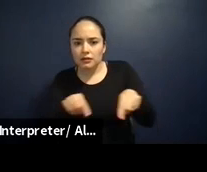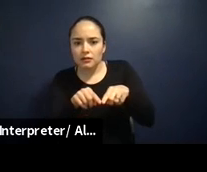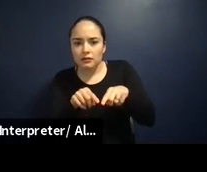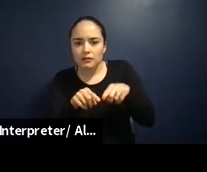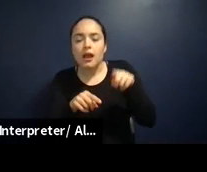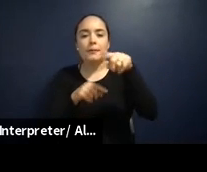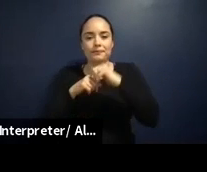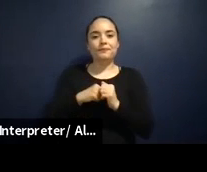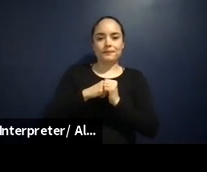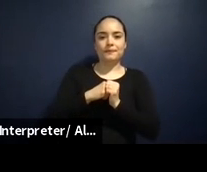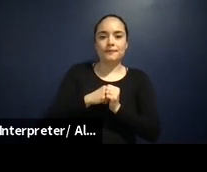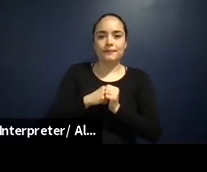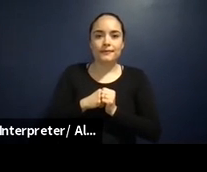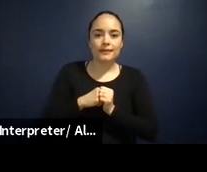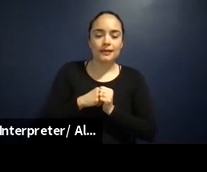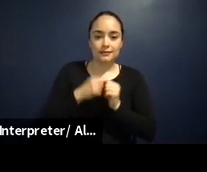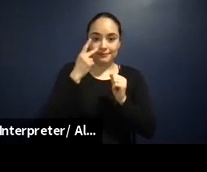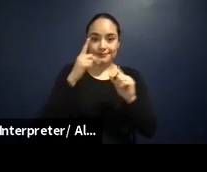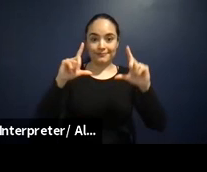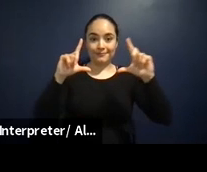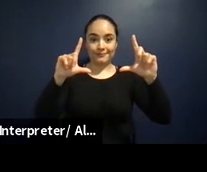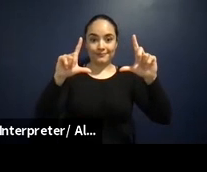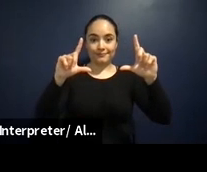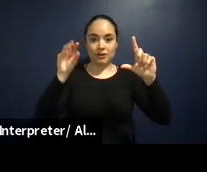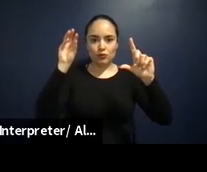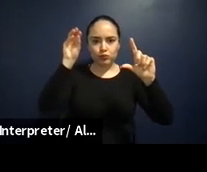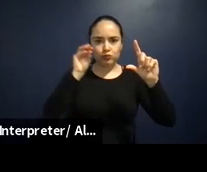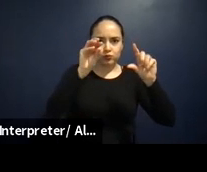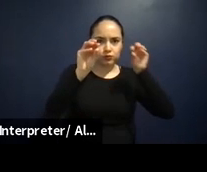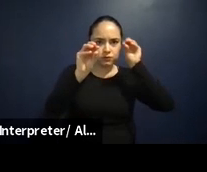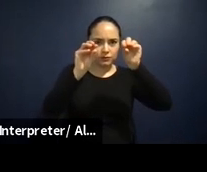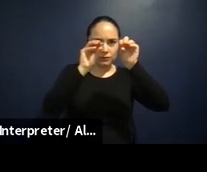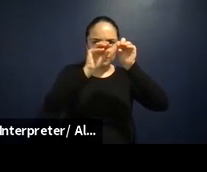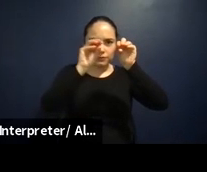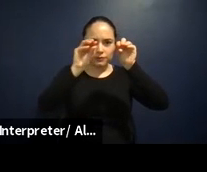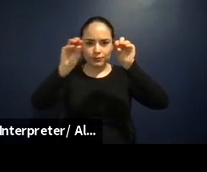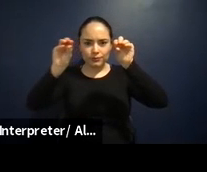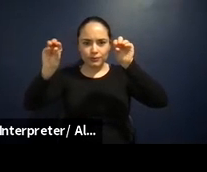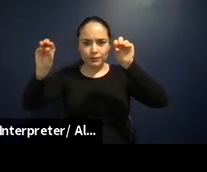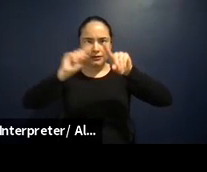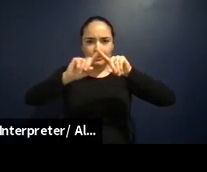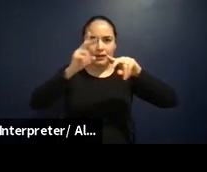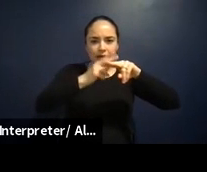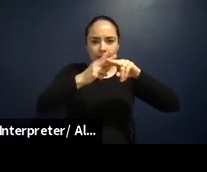So if I put the netherrack in there, I get silicon, oxygen, mercury, and question mark.